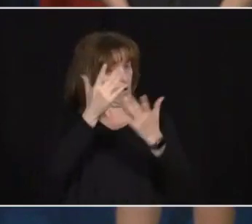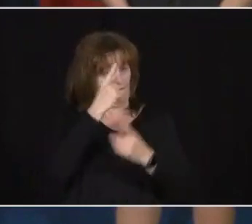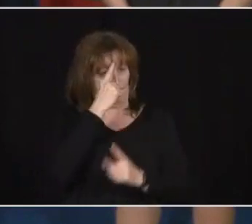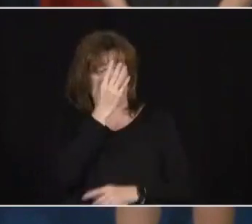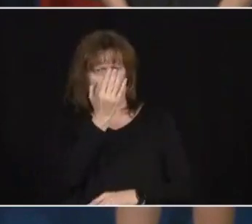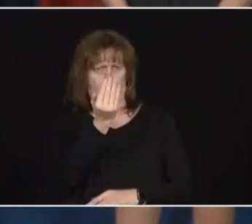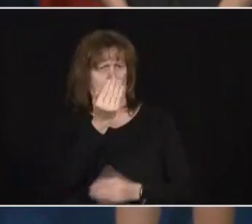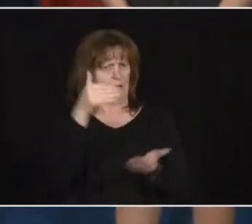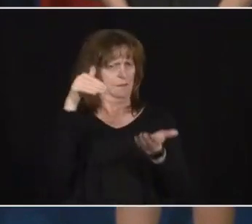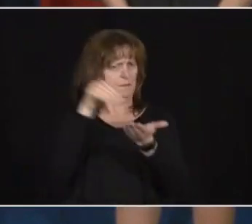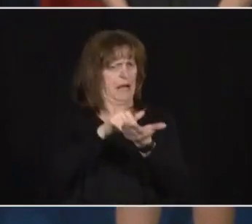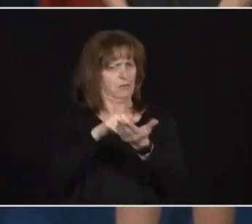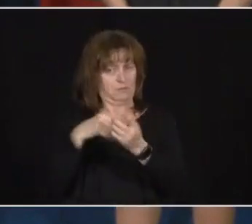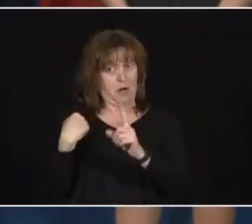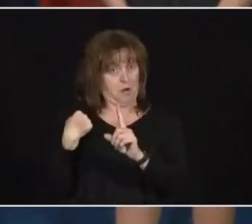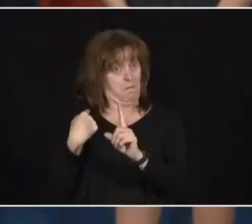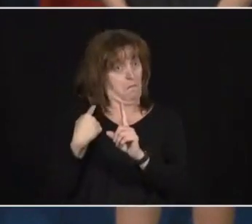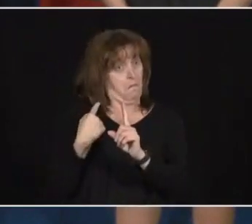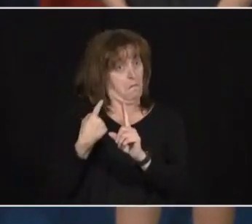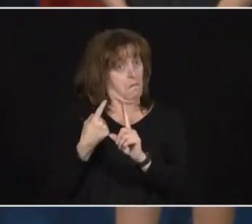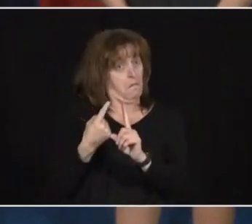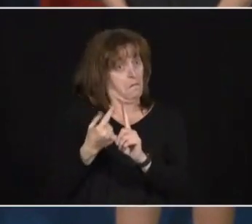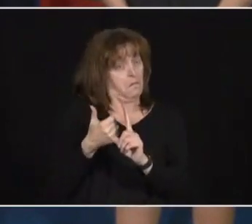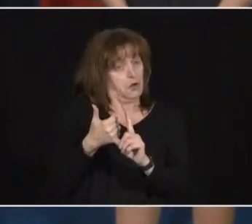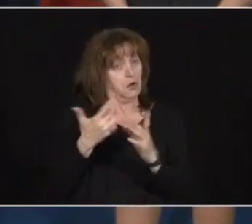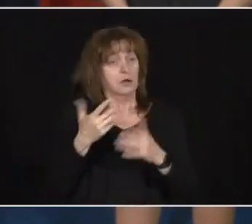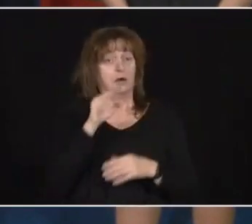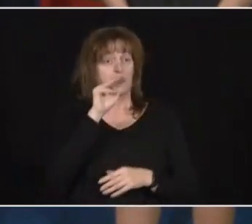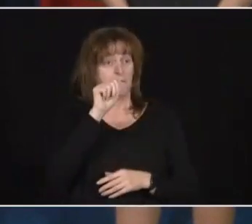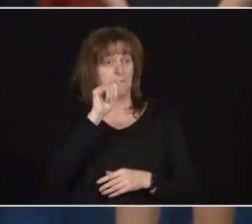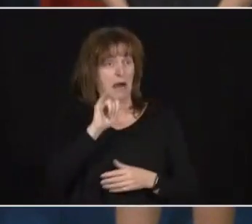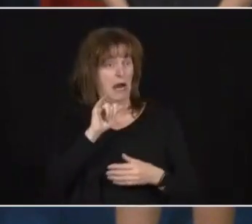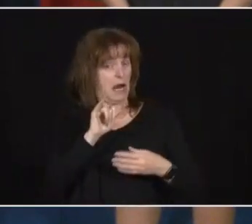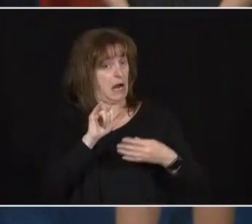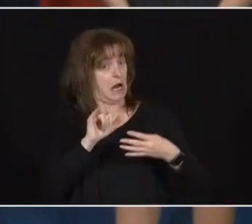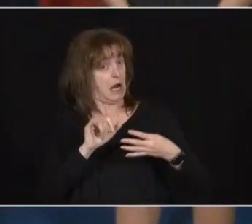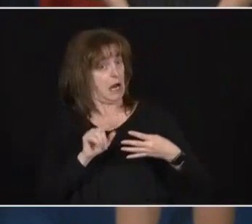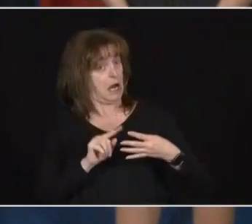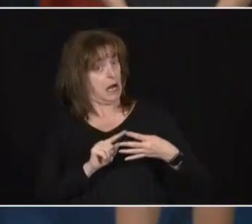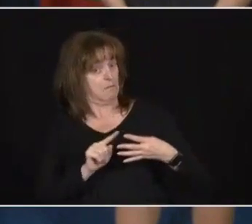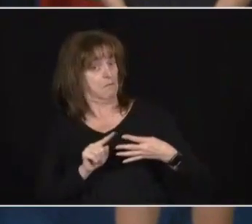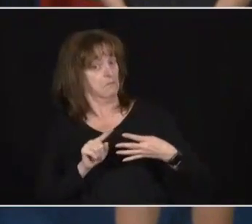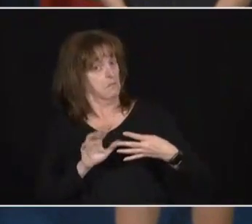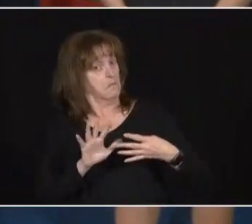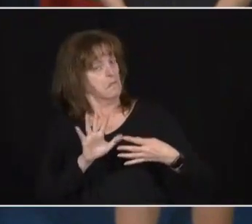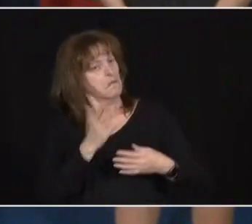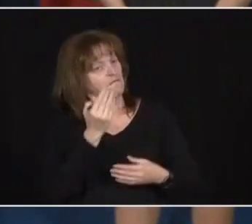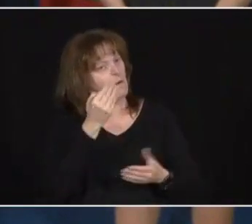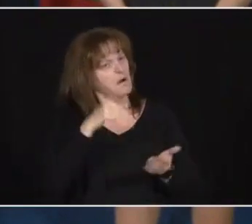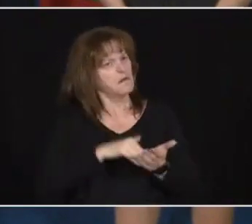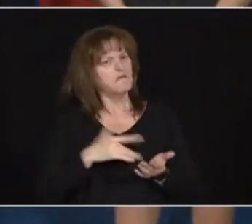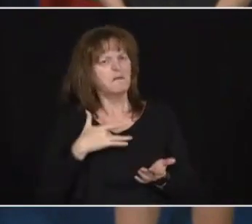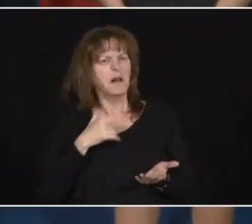beginning of May, which is over the next day or so, we'll see that increase. You were saying